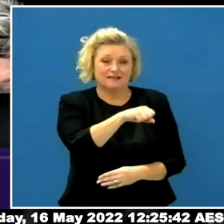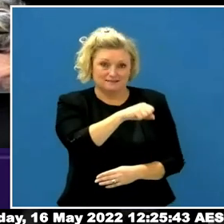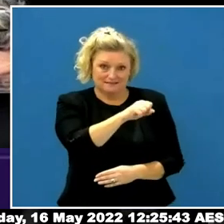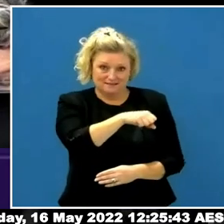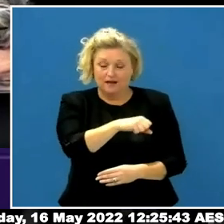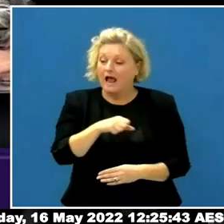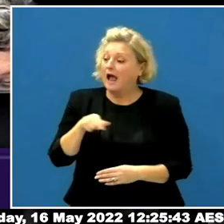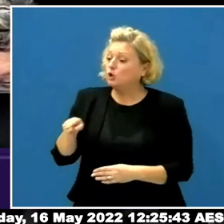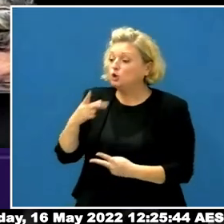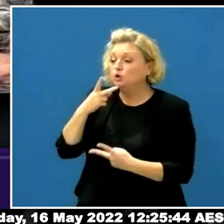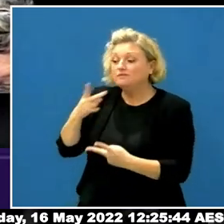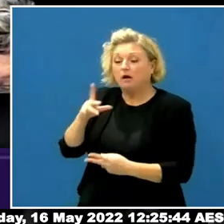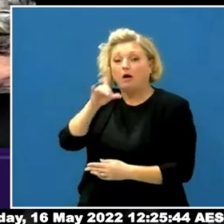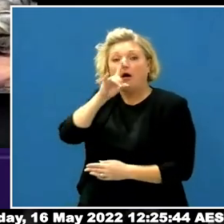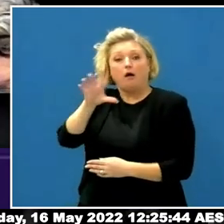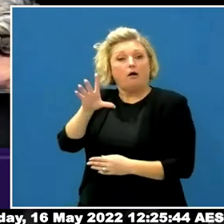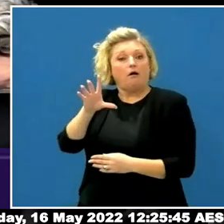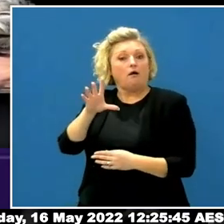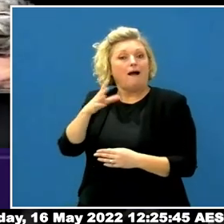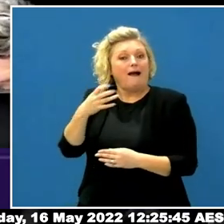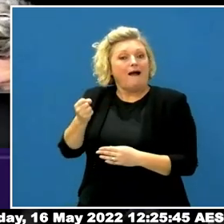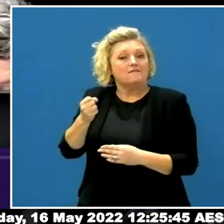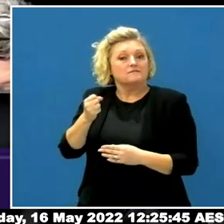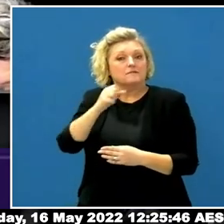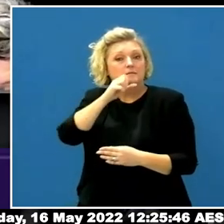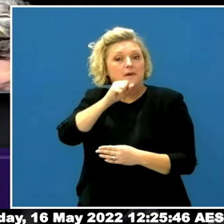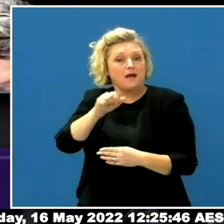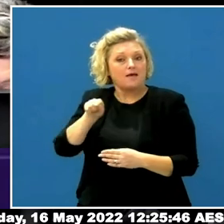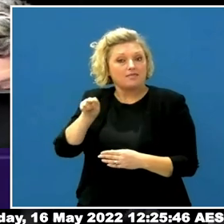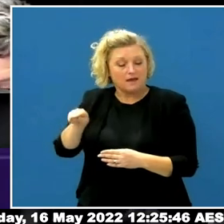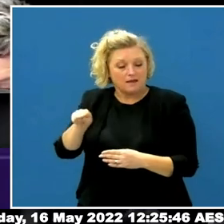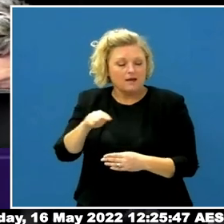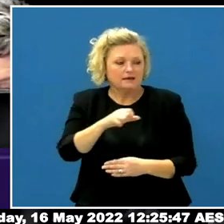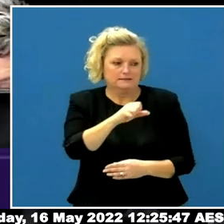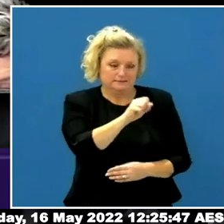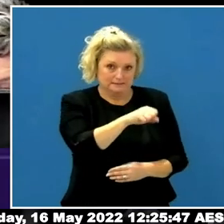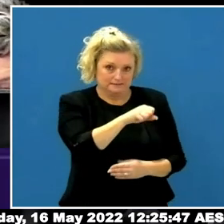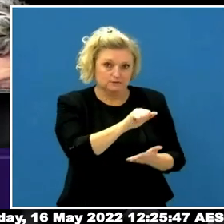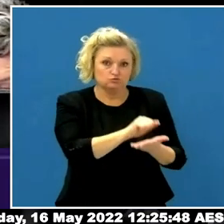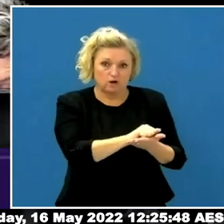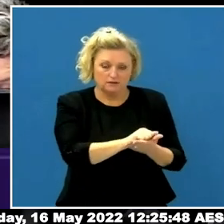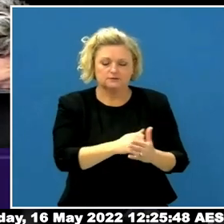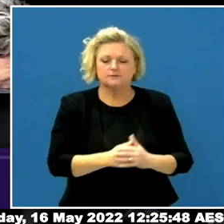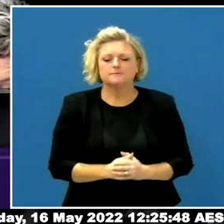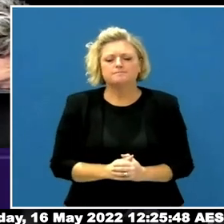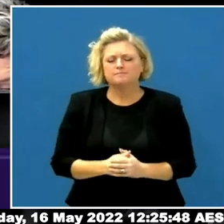Yes, he was. MR FOGARTY: Do you recall what your interaction was with him - what was